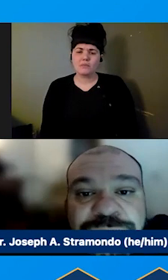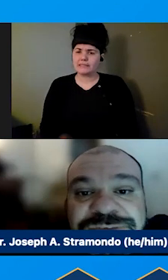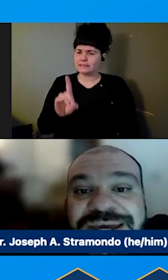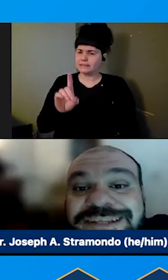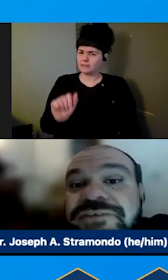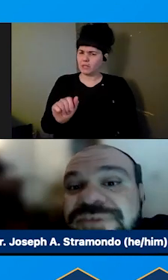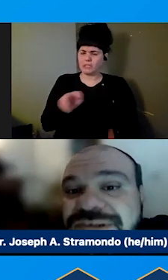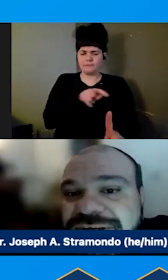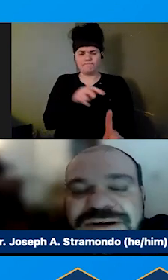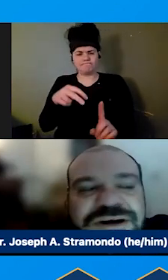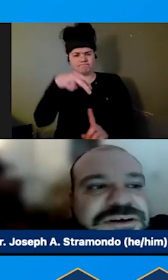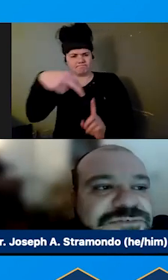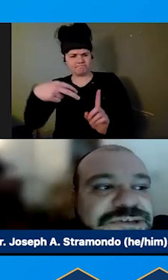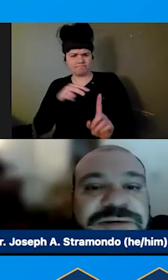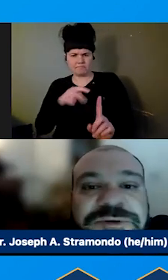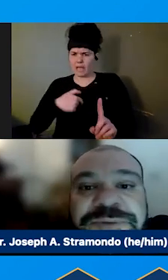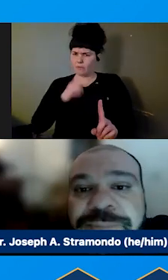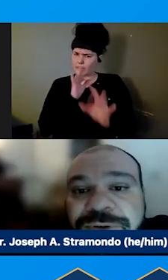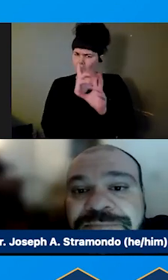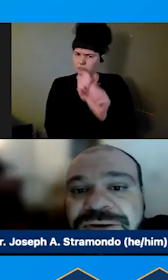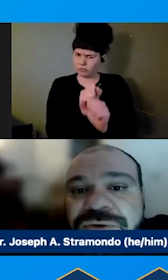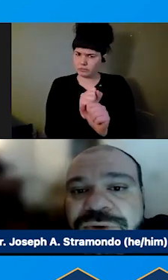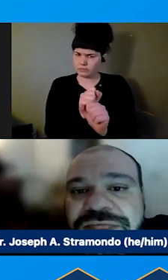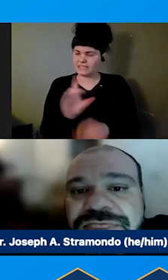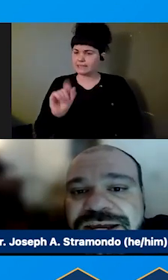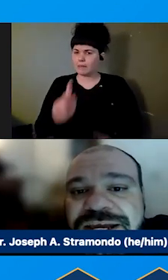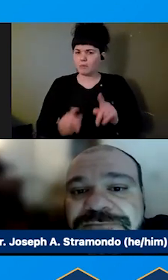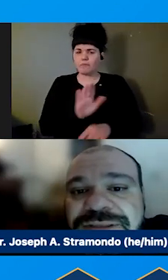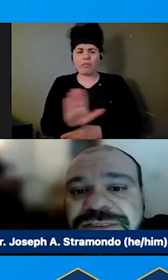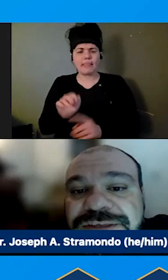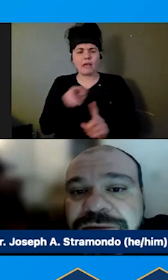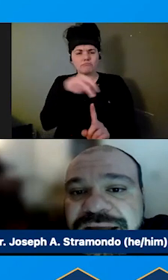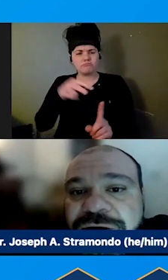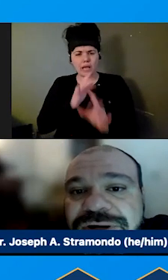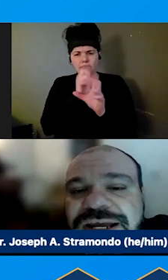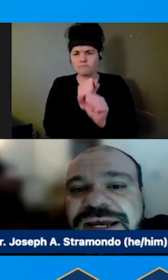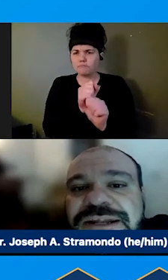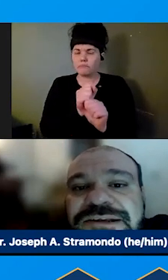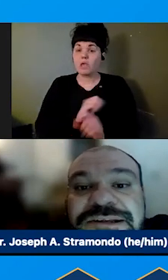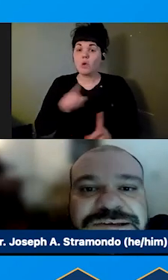should say perspectives of disabled people when they think